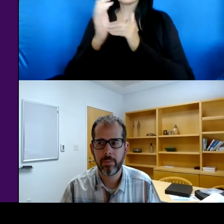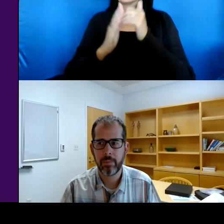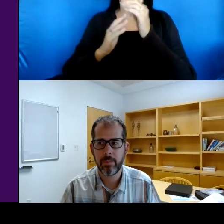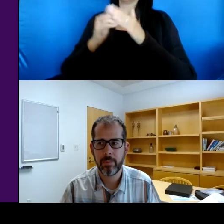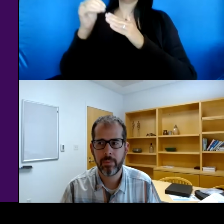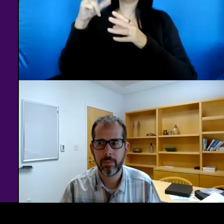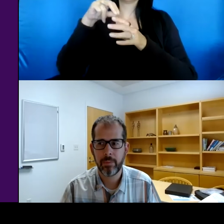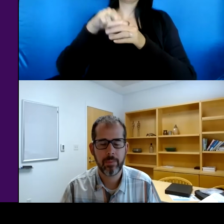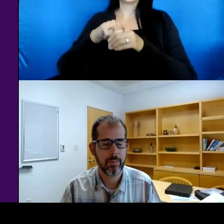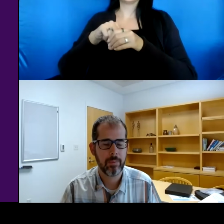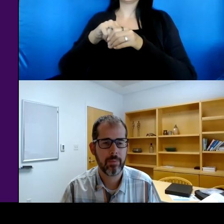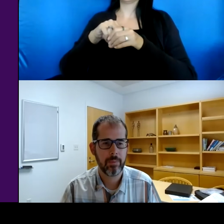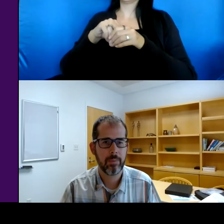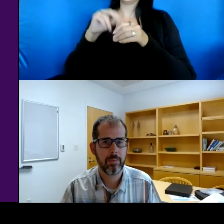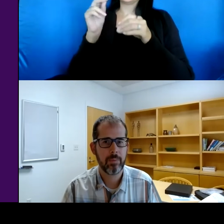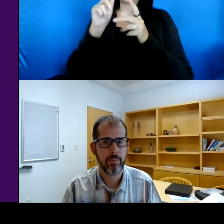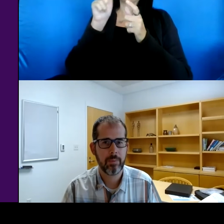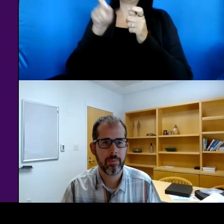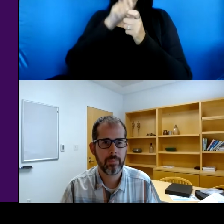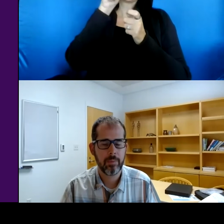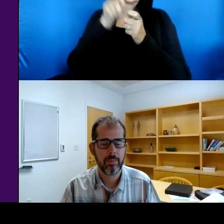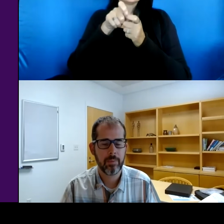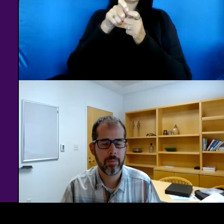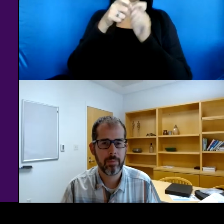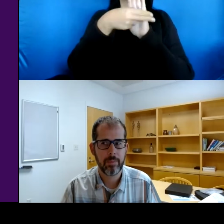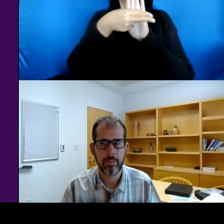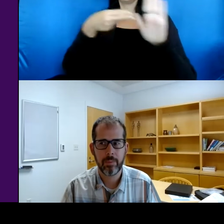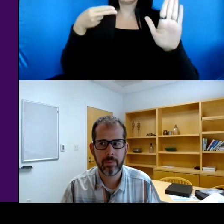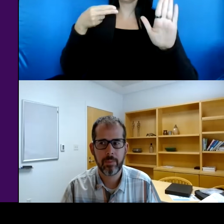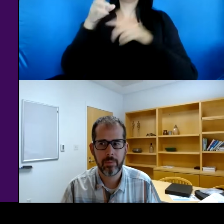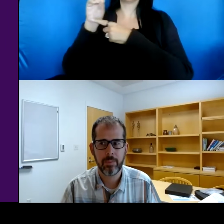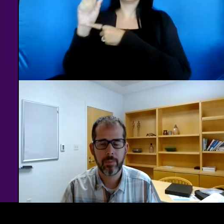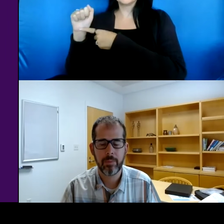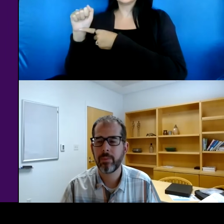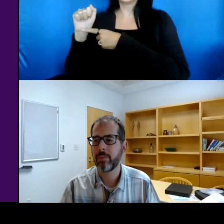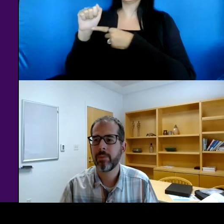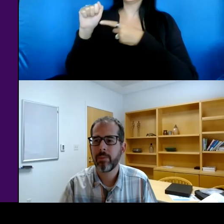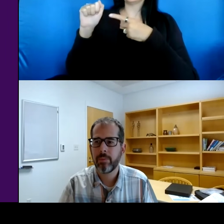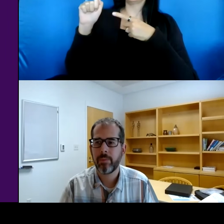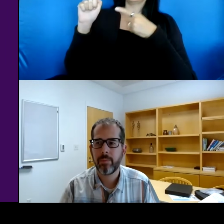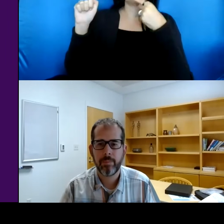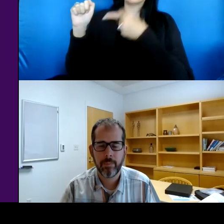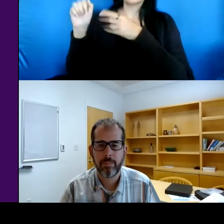of disability and use one certain piece of assistive technology when we are interacting